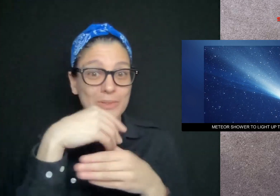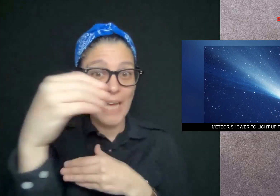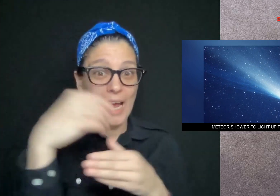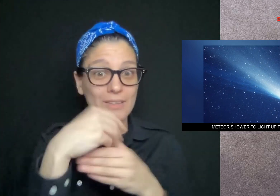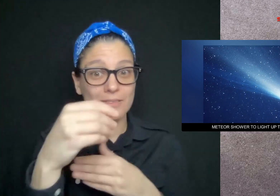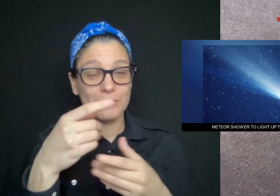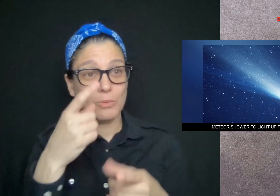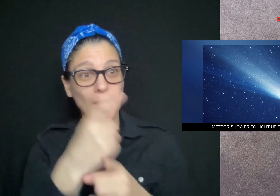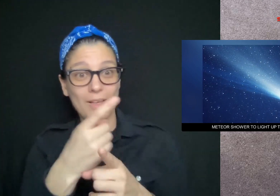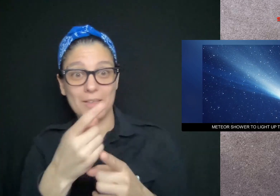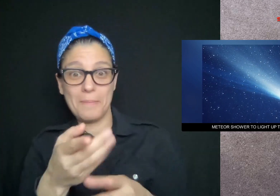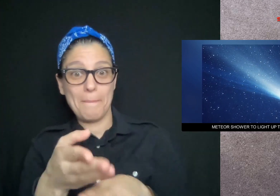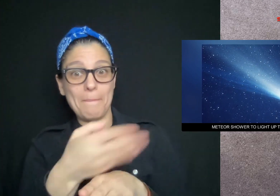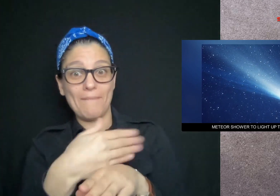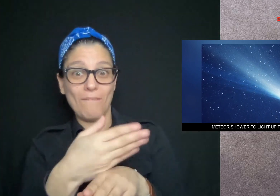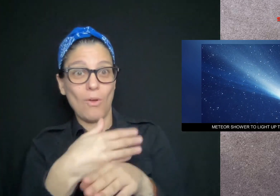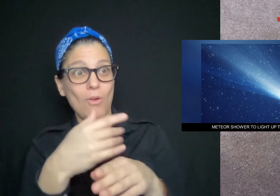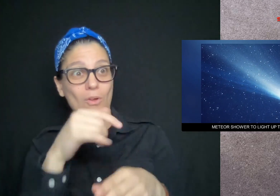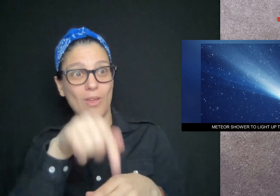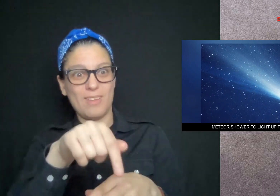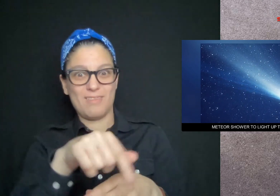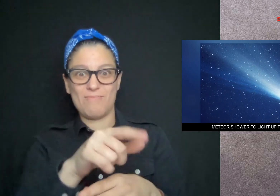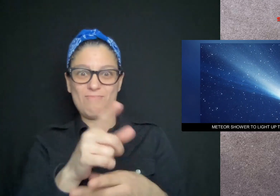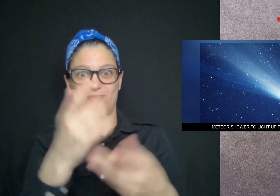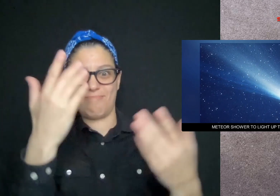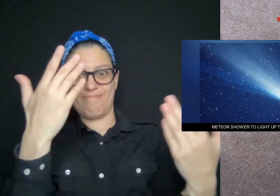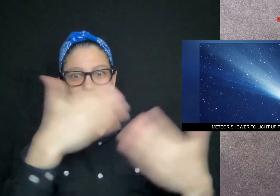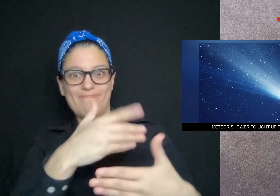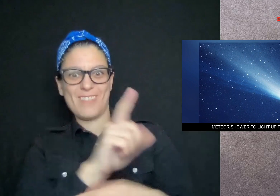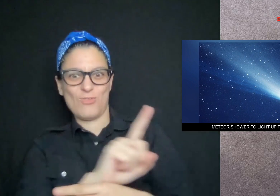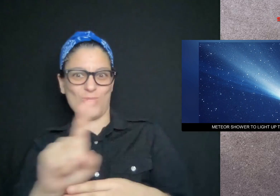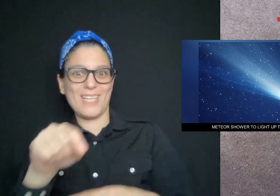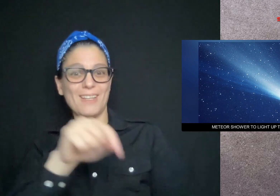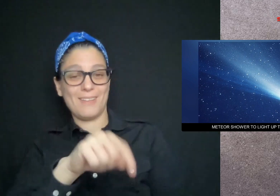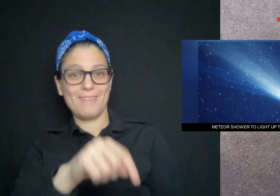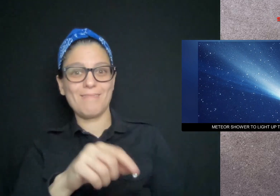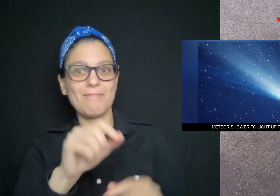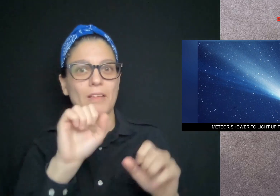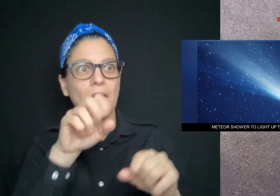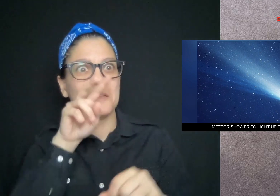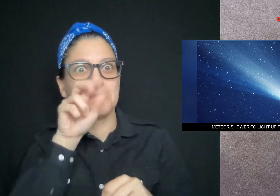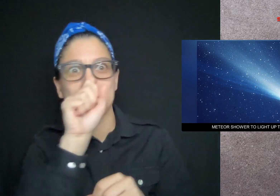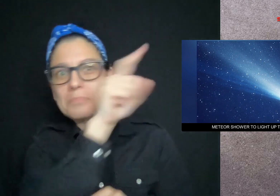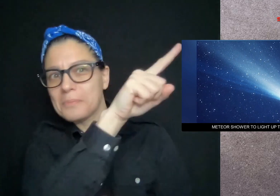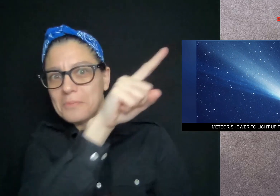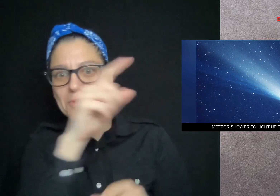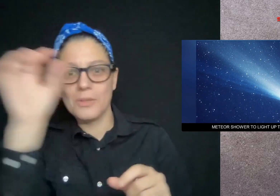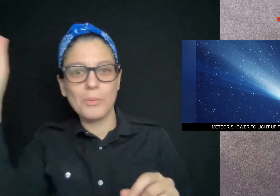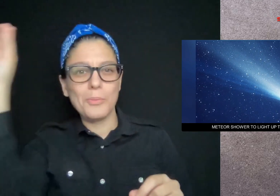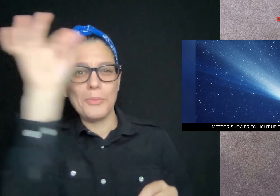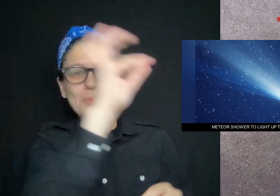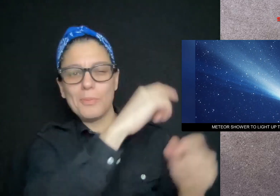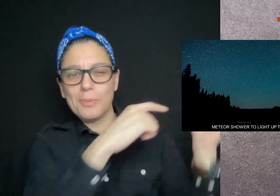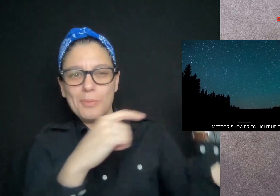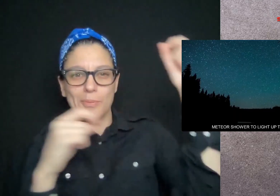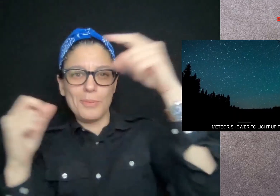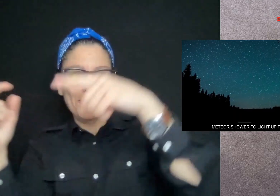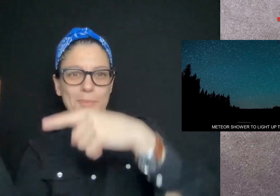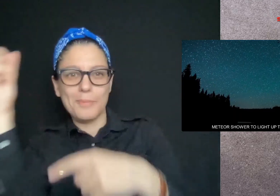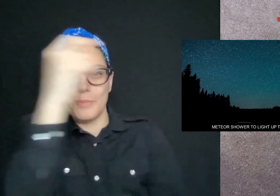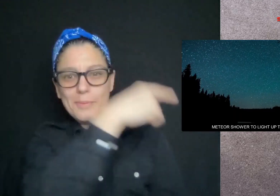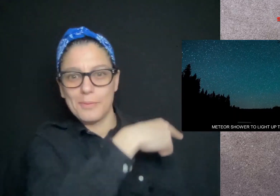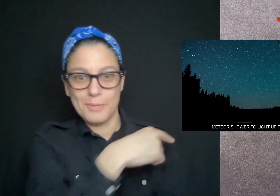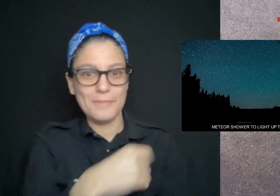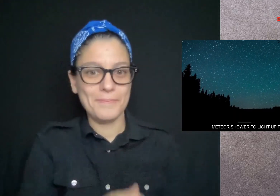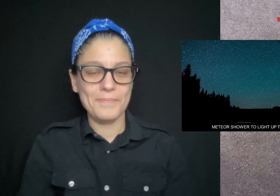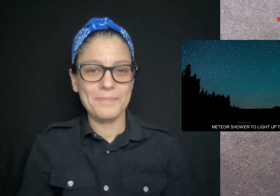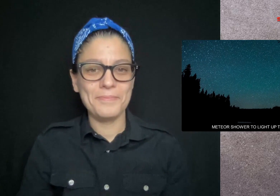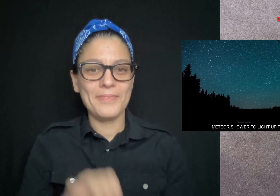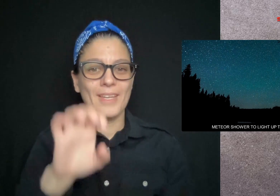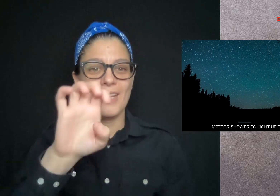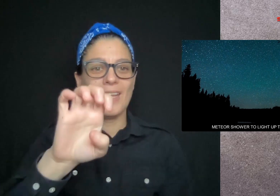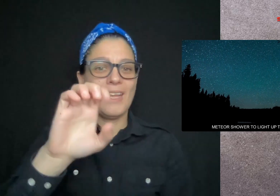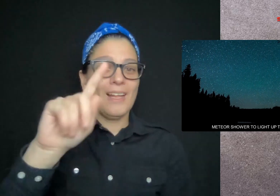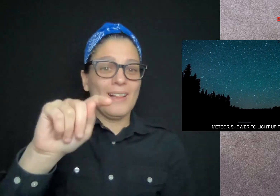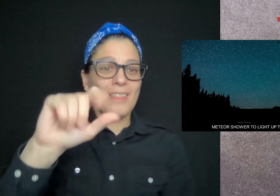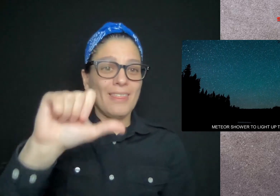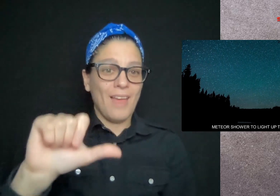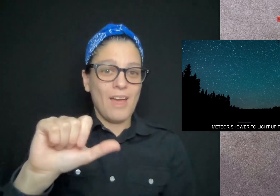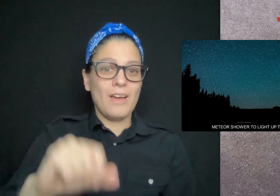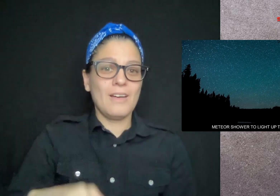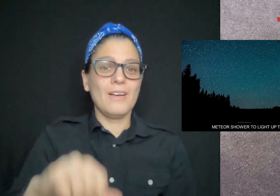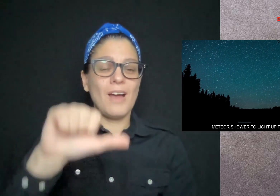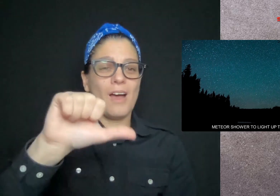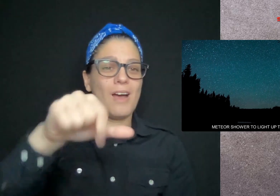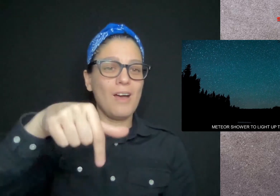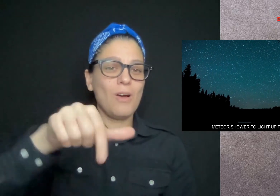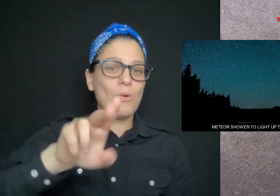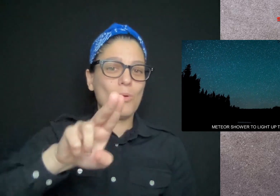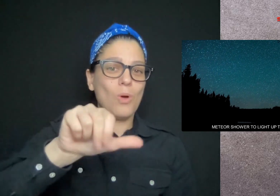and if you take a look outside right before dawn this week might spot a meteor